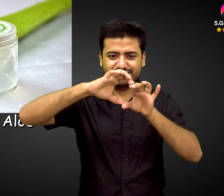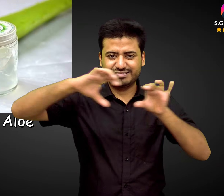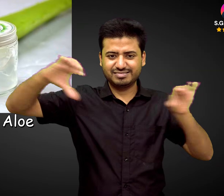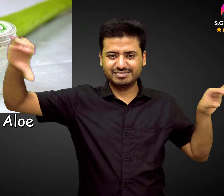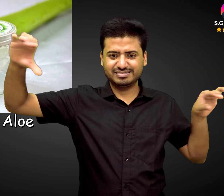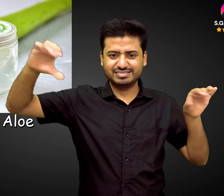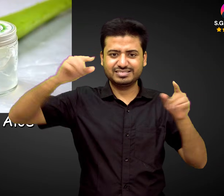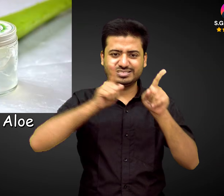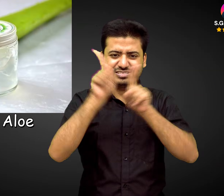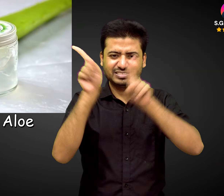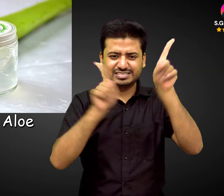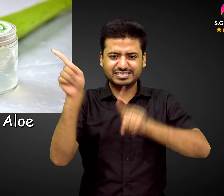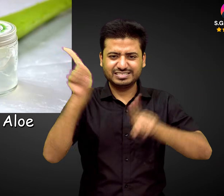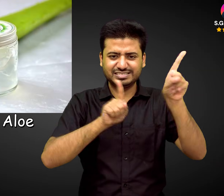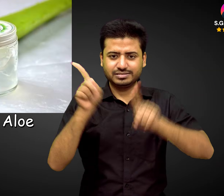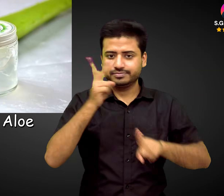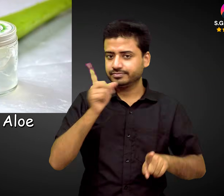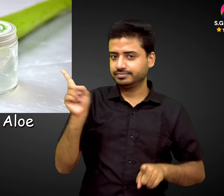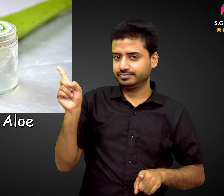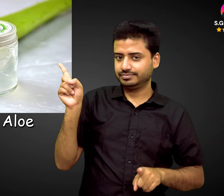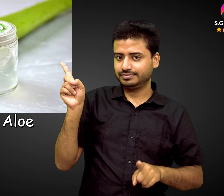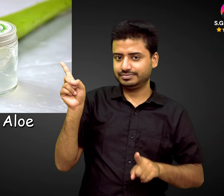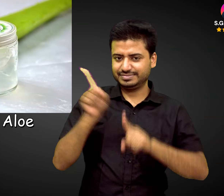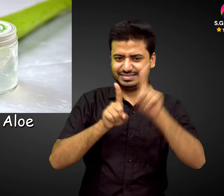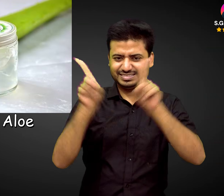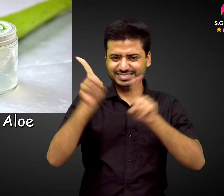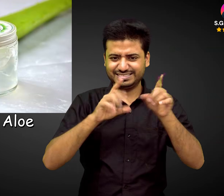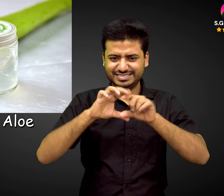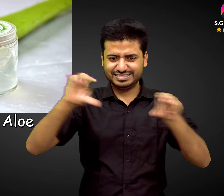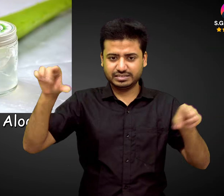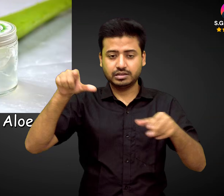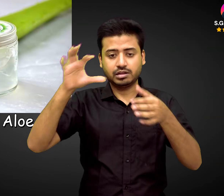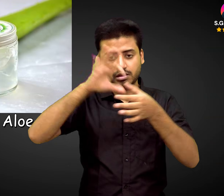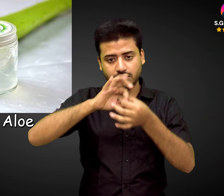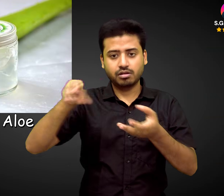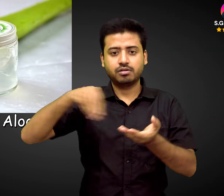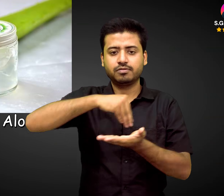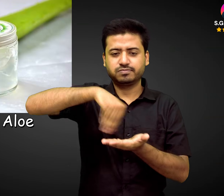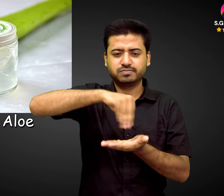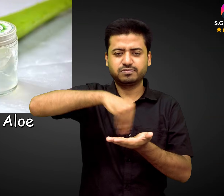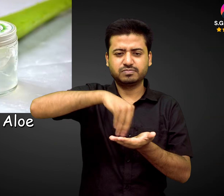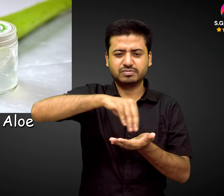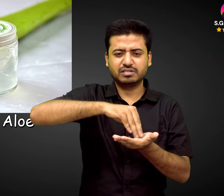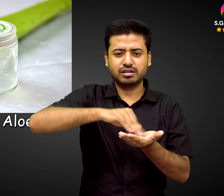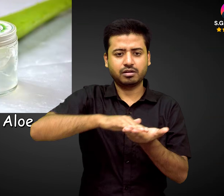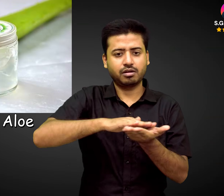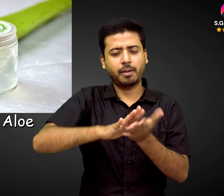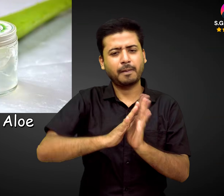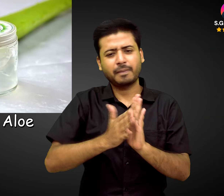skin cells without causing trauma. Second, rice flour is highly absorbent, meaning it acts like